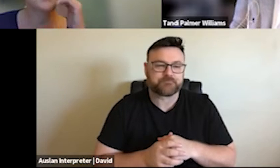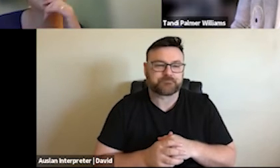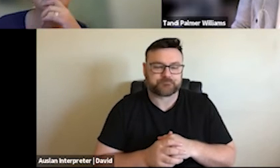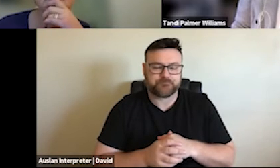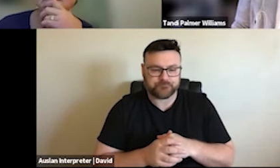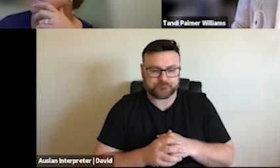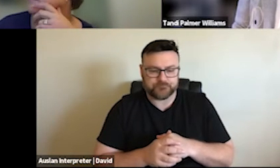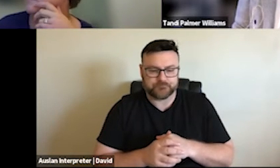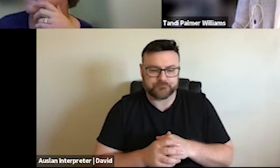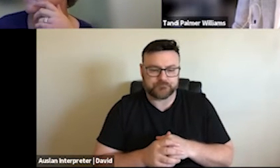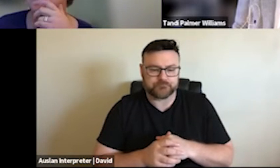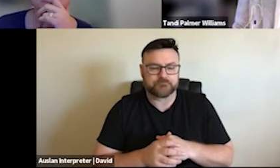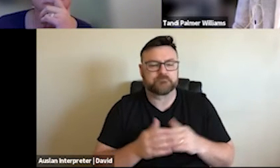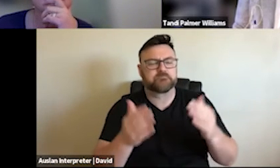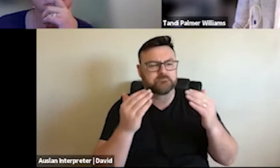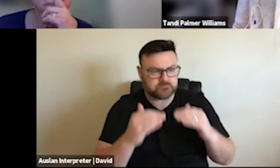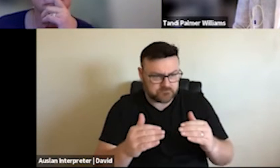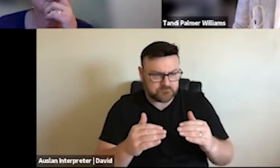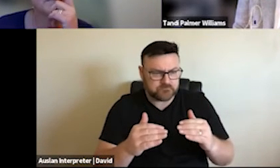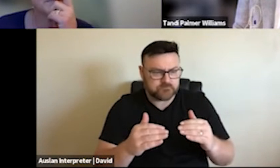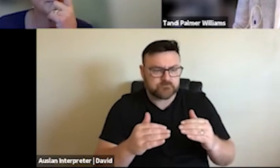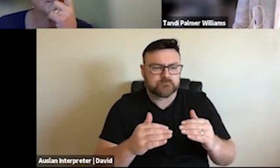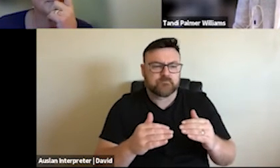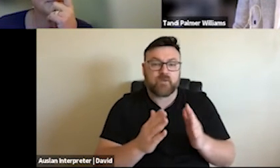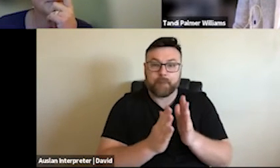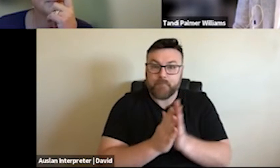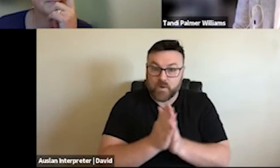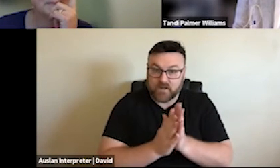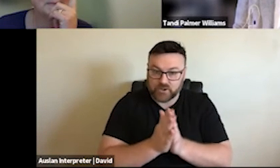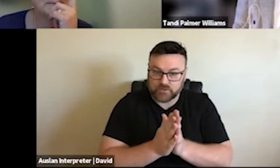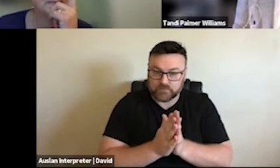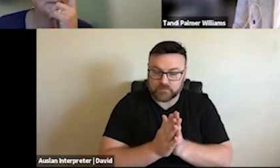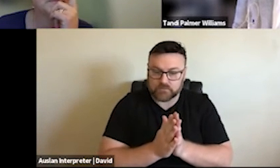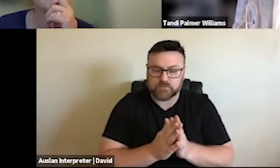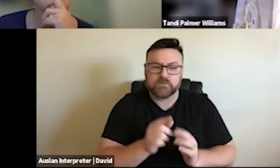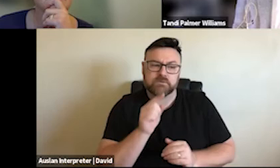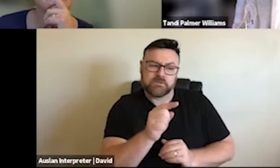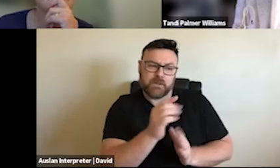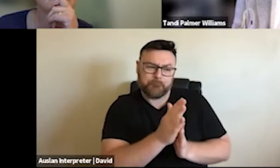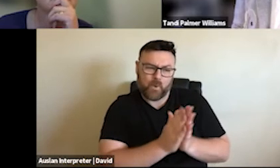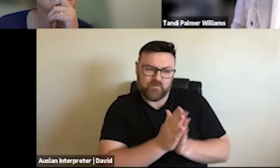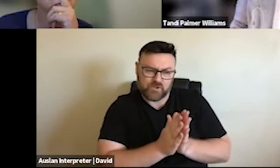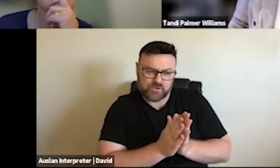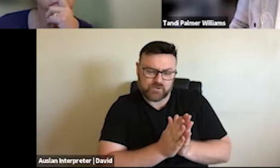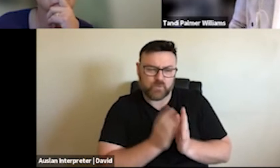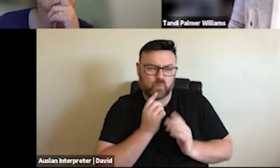We covered barriers, but interestingly motivations we are also seeing some different patents